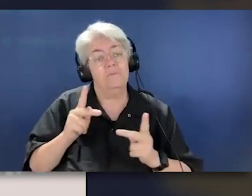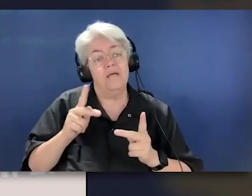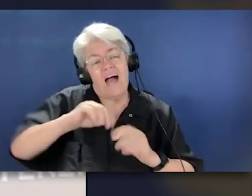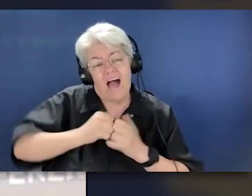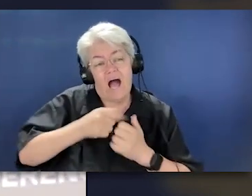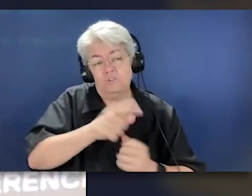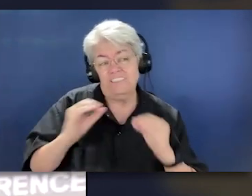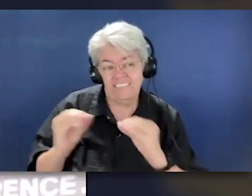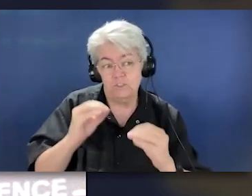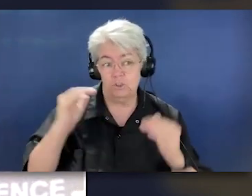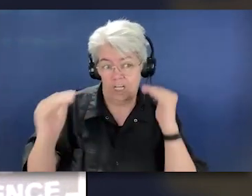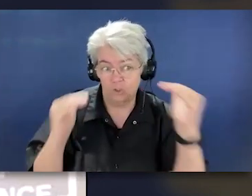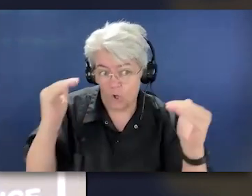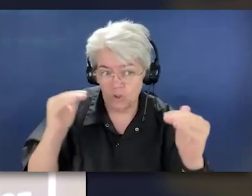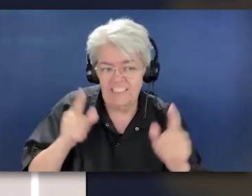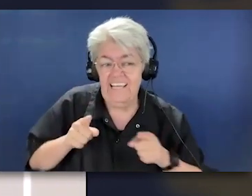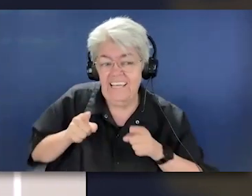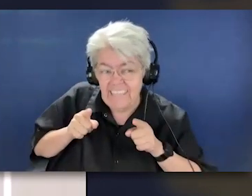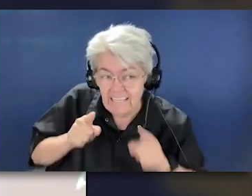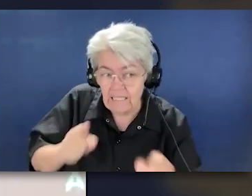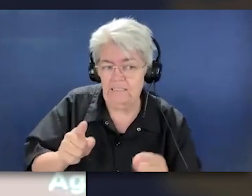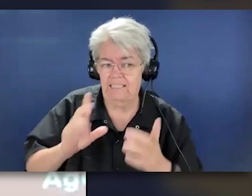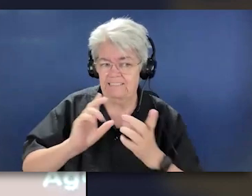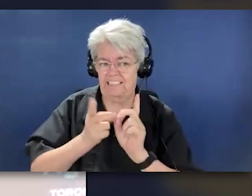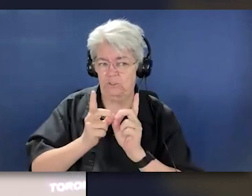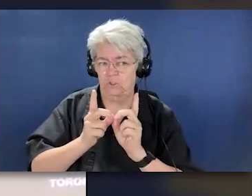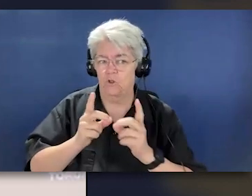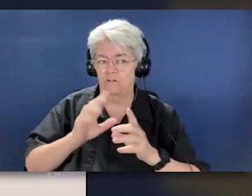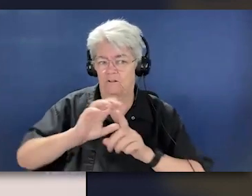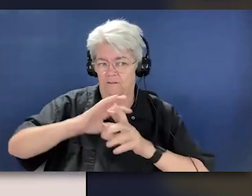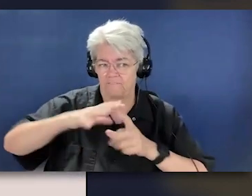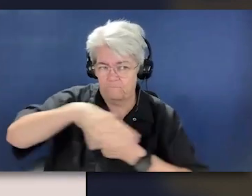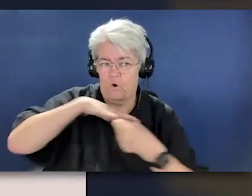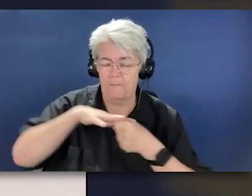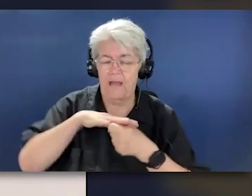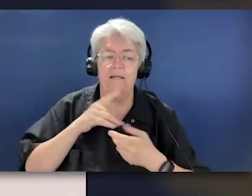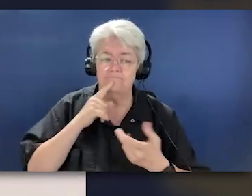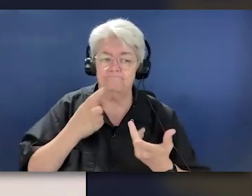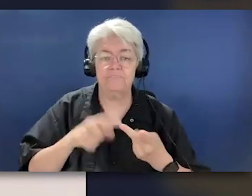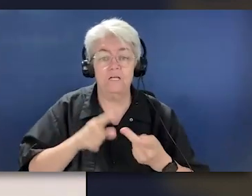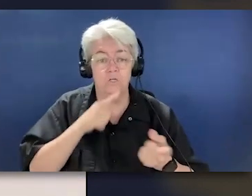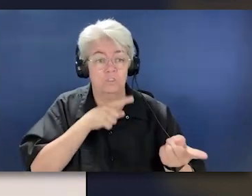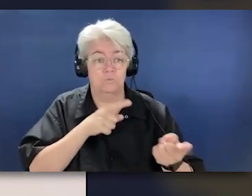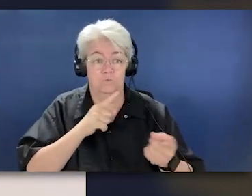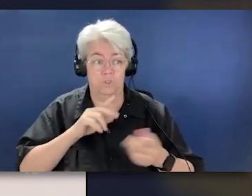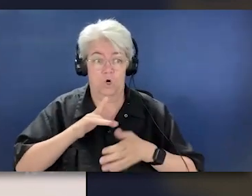to digital practice. Dr. Stewart was an early pioneer in MOOC research, which I’m betting